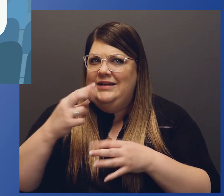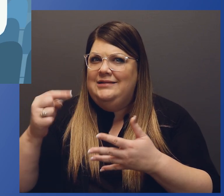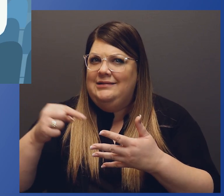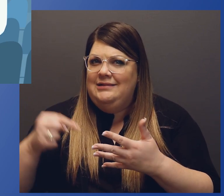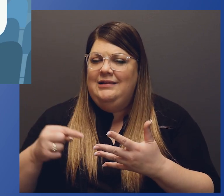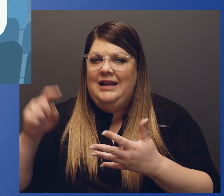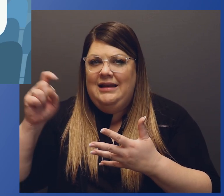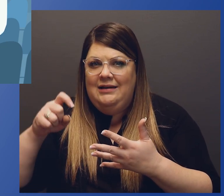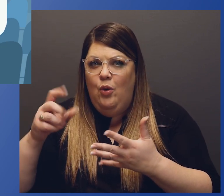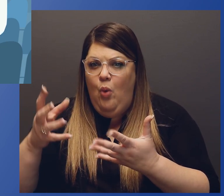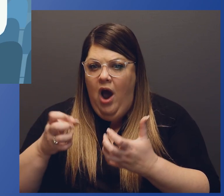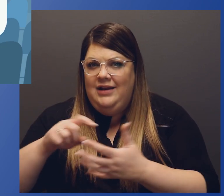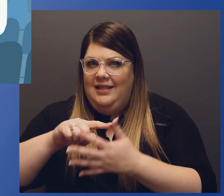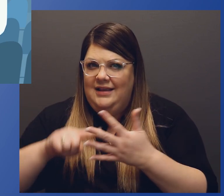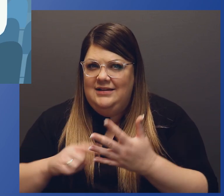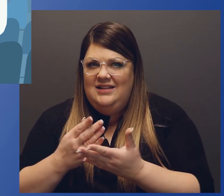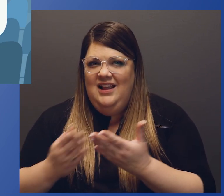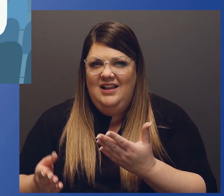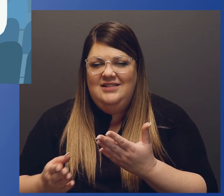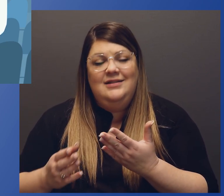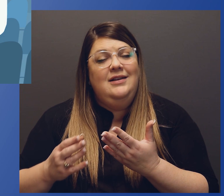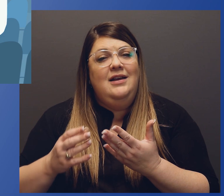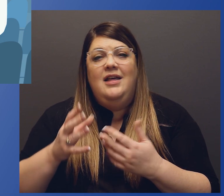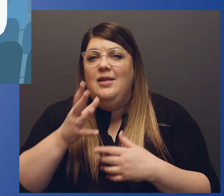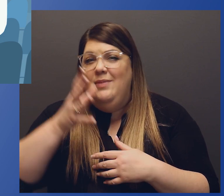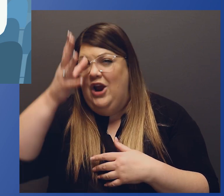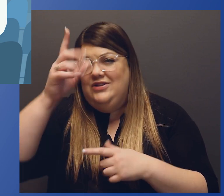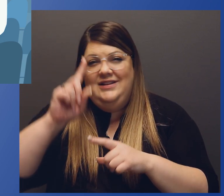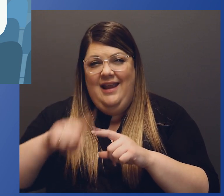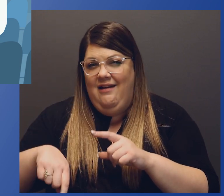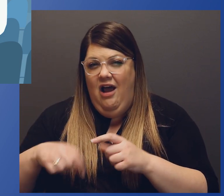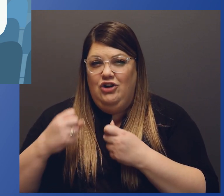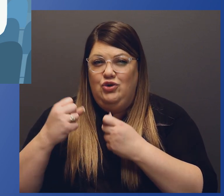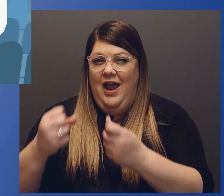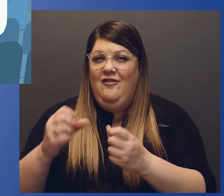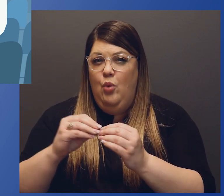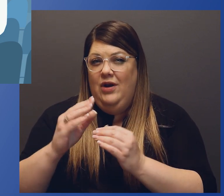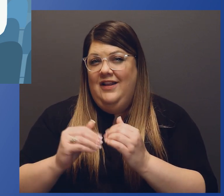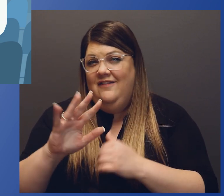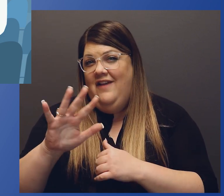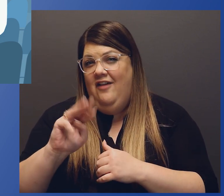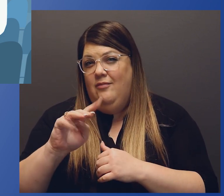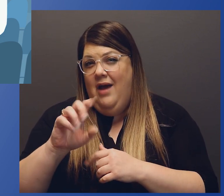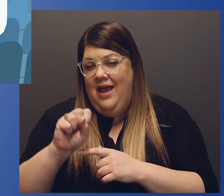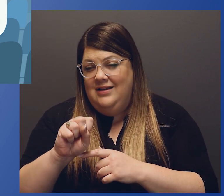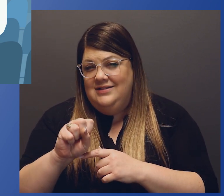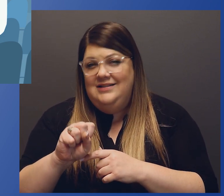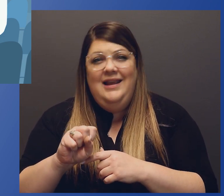Rodney has never lived anywhere else. His parents do not want to stress Rodney with too many roommates.